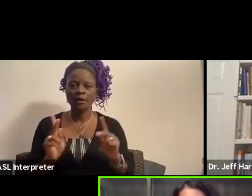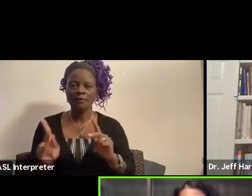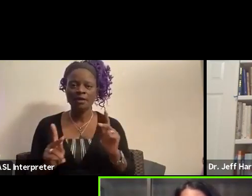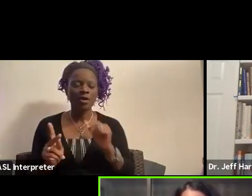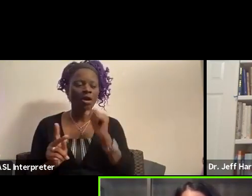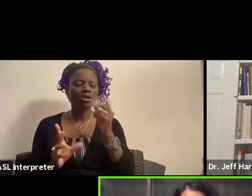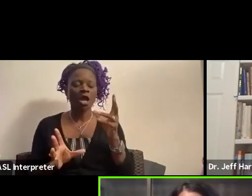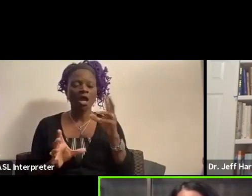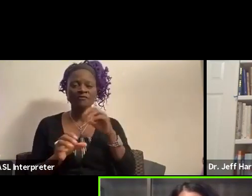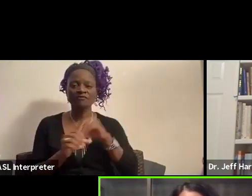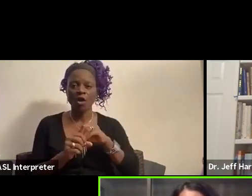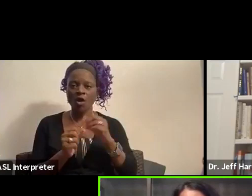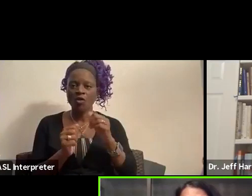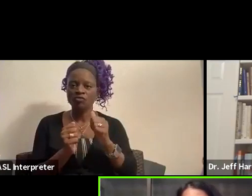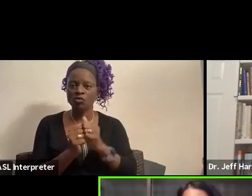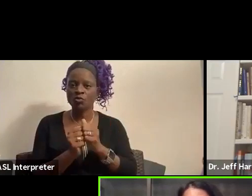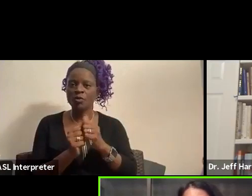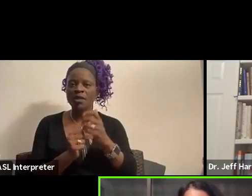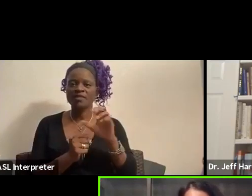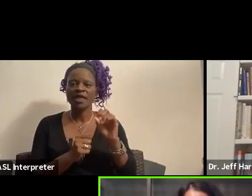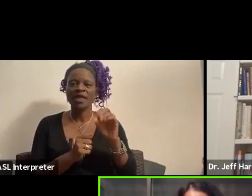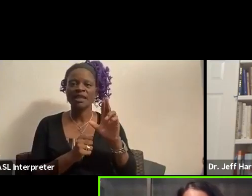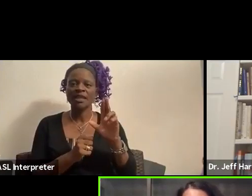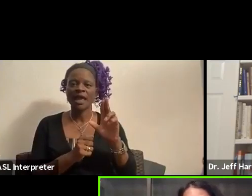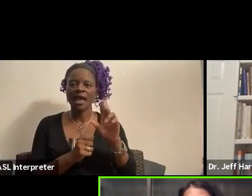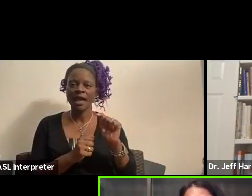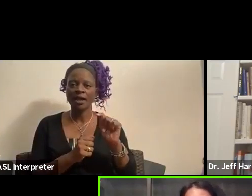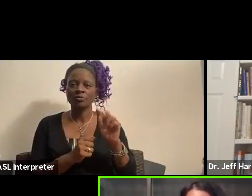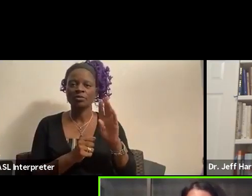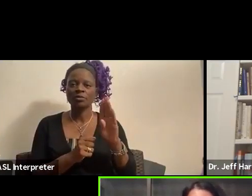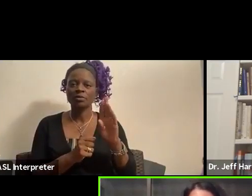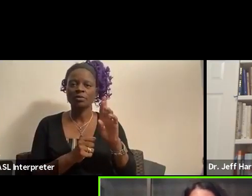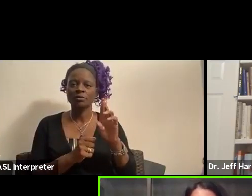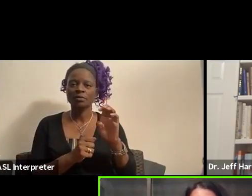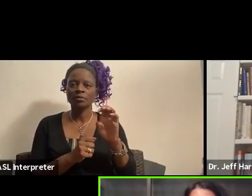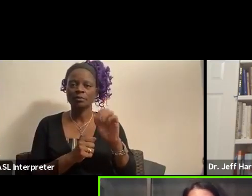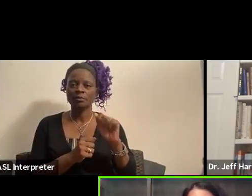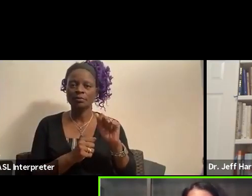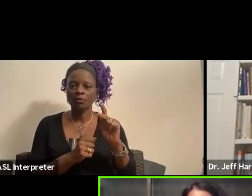outcome that we're seeing in more vulnerable populations. We're also relying on some of our health